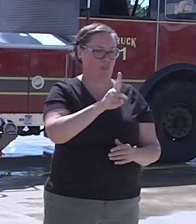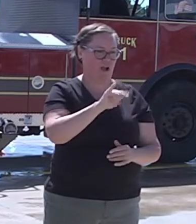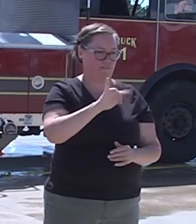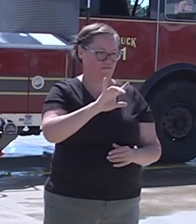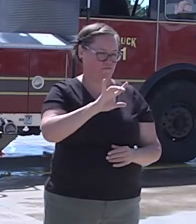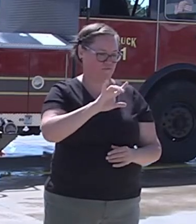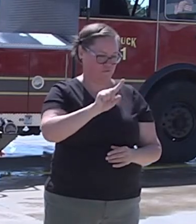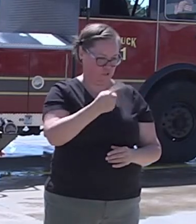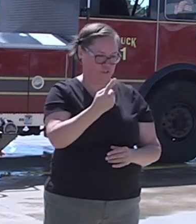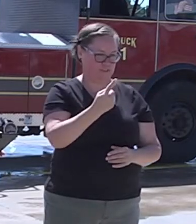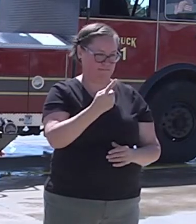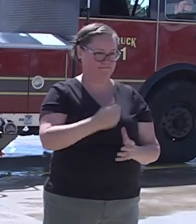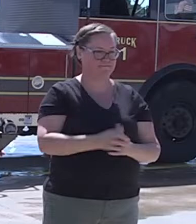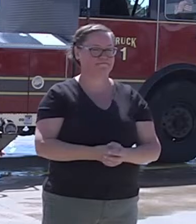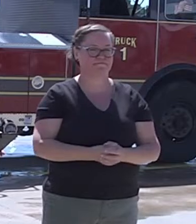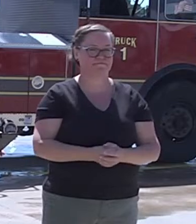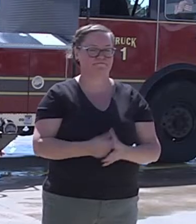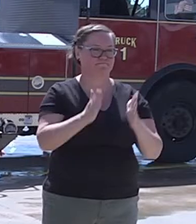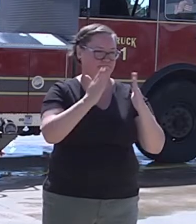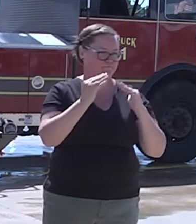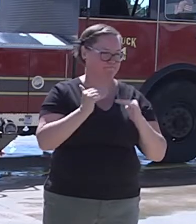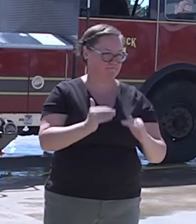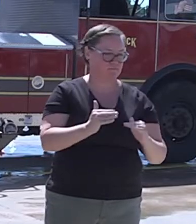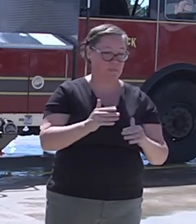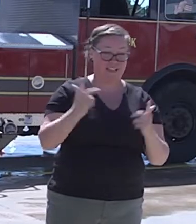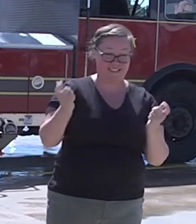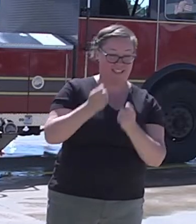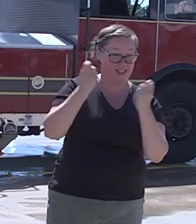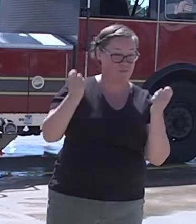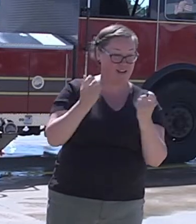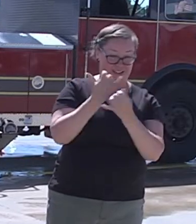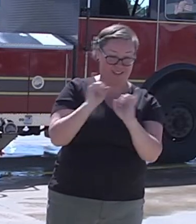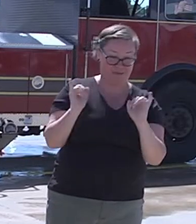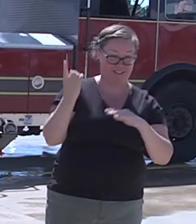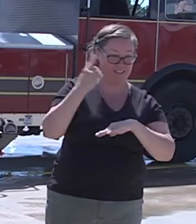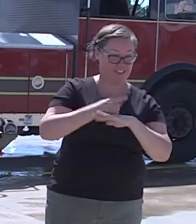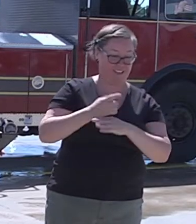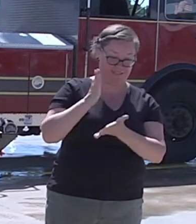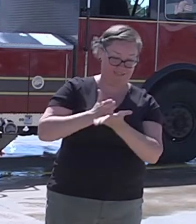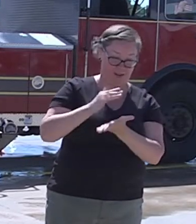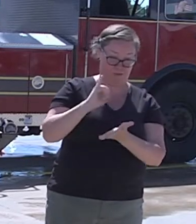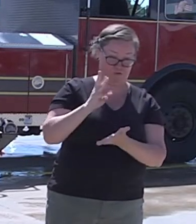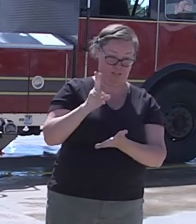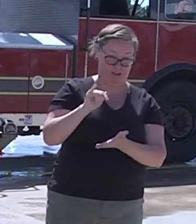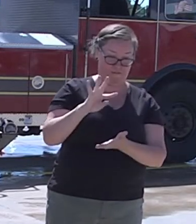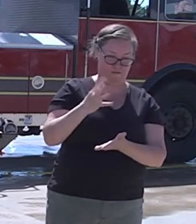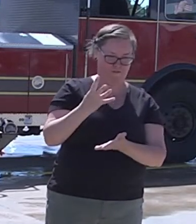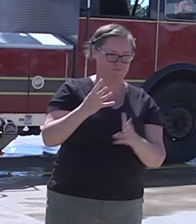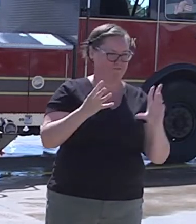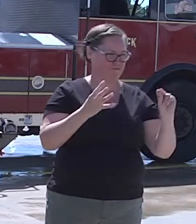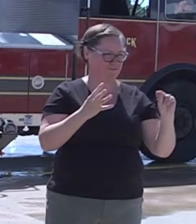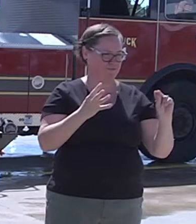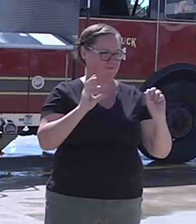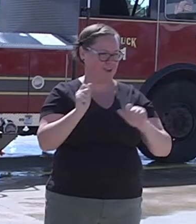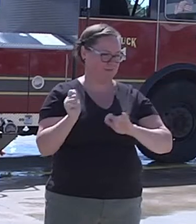not end on the 4th celebrating independence day at old cow toown with some good oldfashioned family